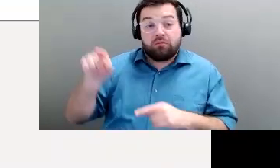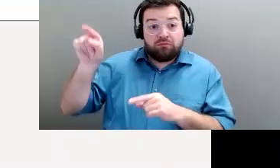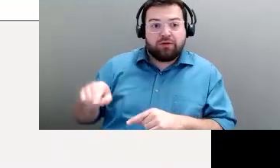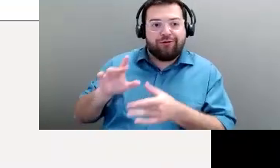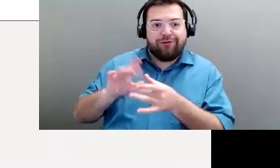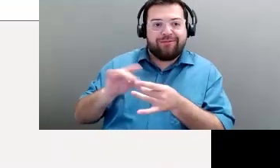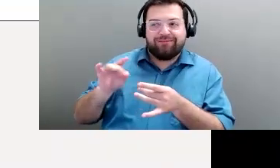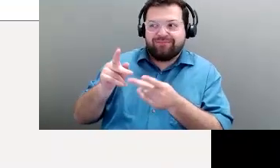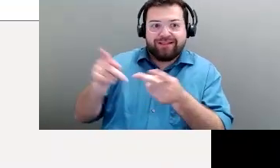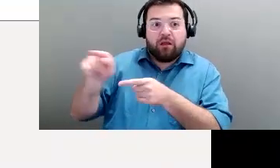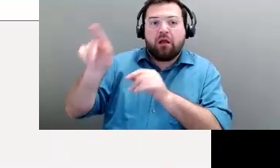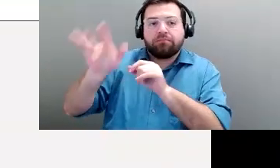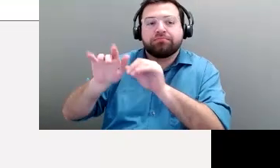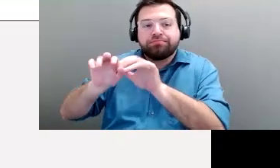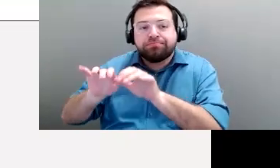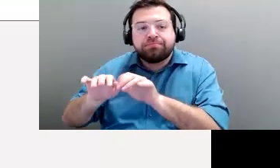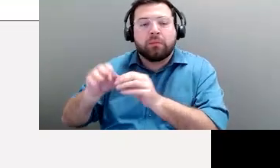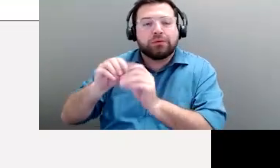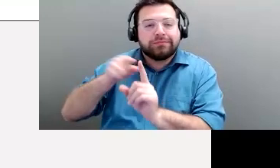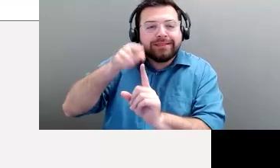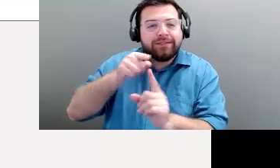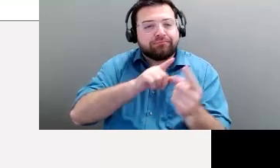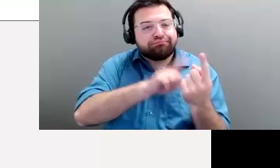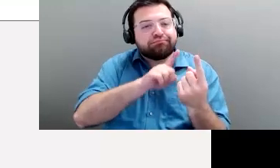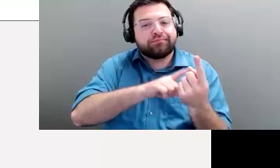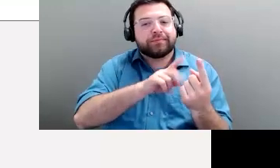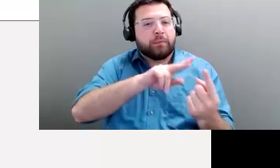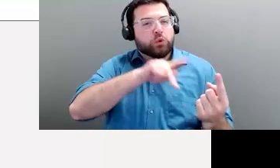to give specific and personalized feedback for students.